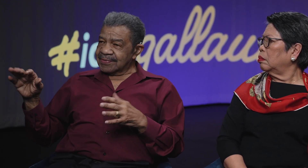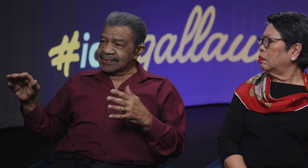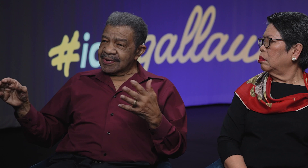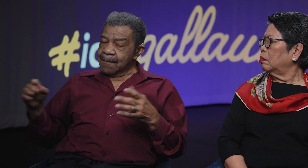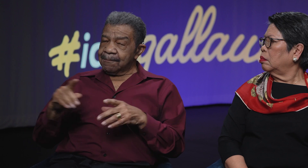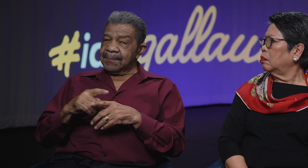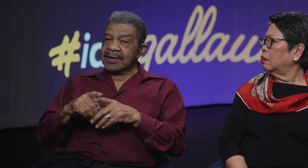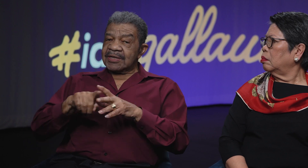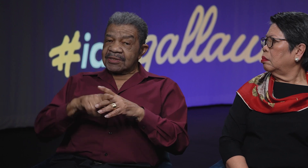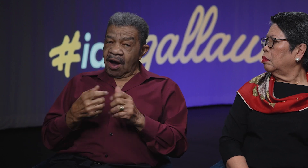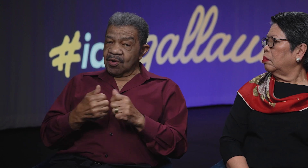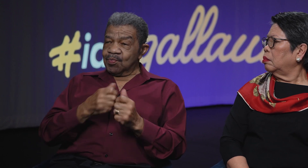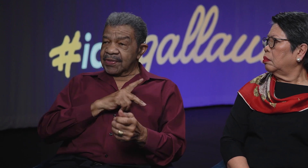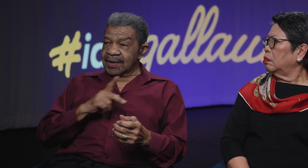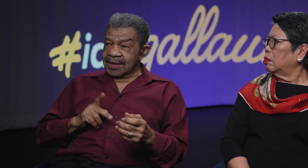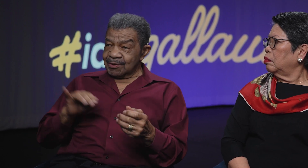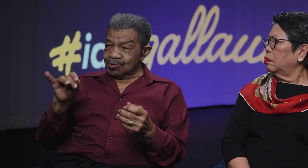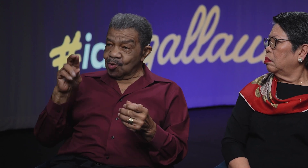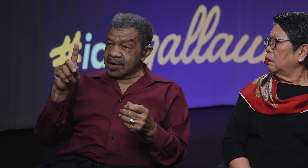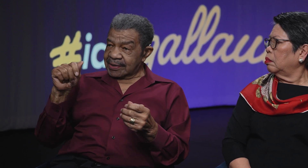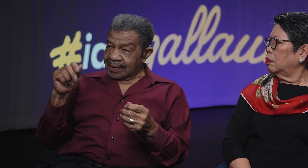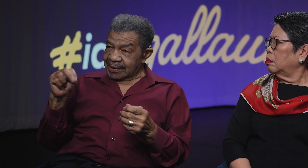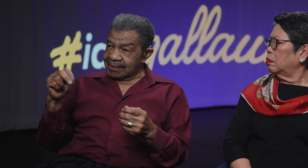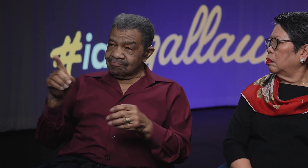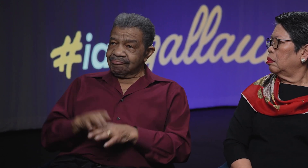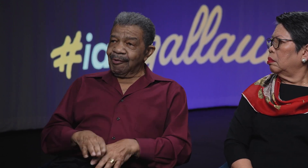It started with I. King Jordan,